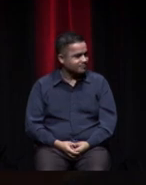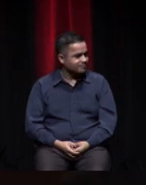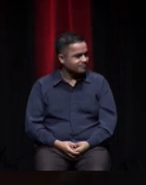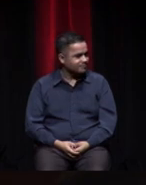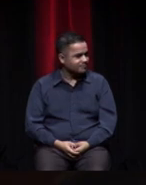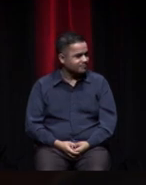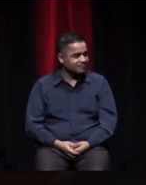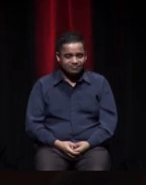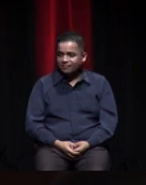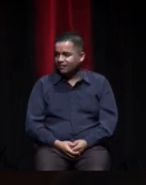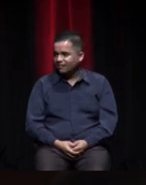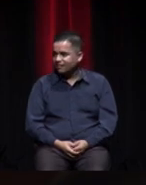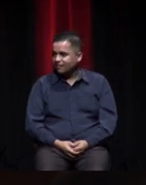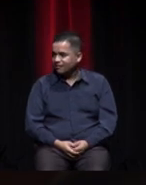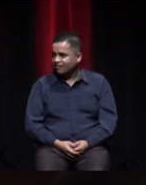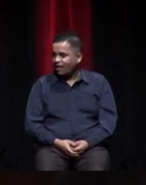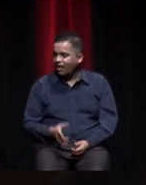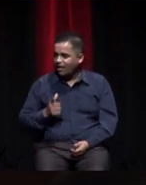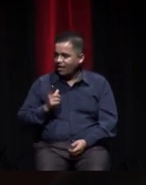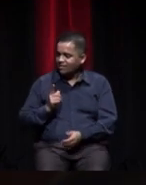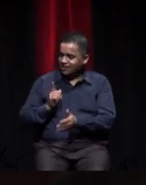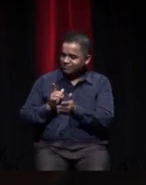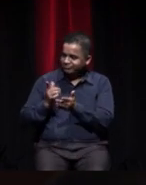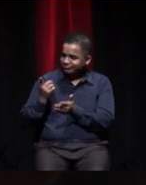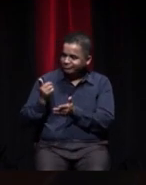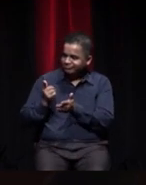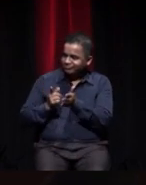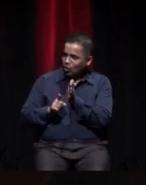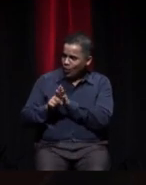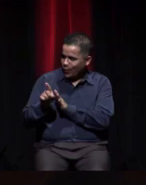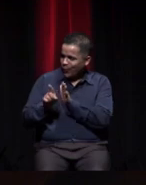I think we have a question for the redefinition of the public space